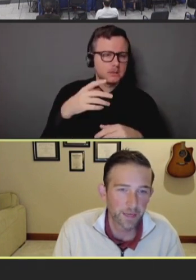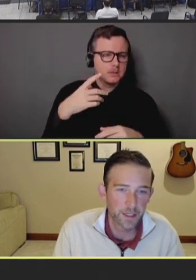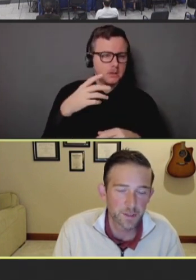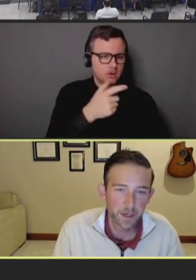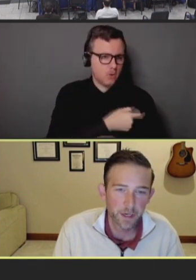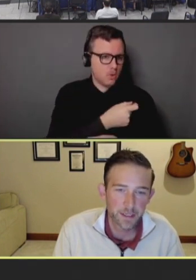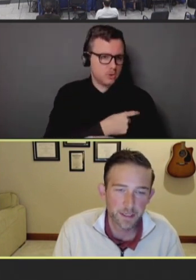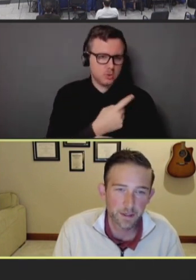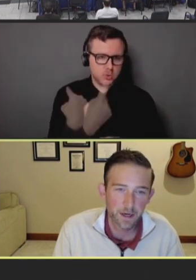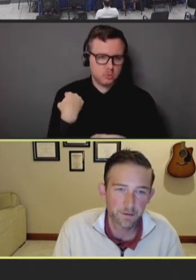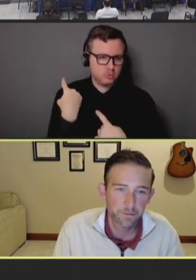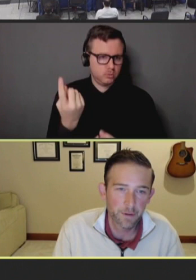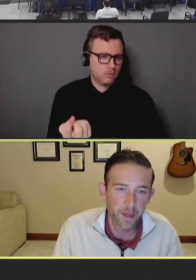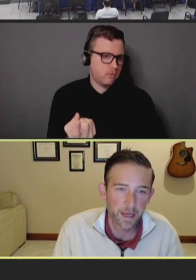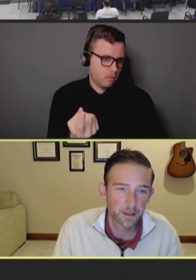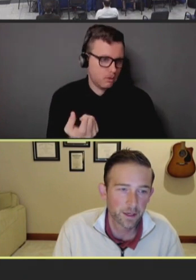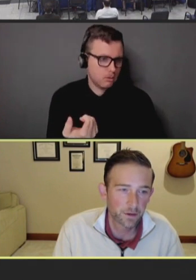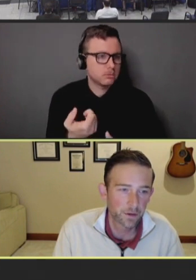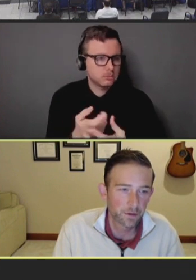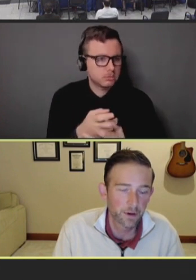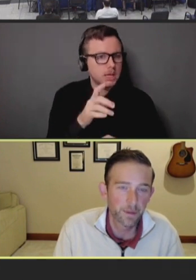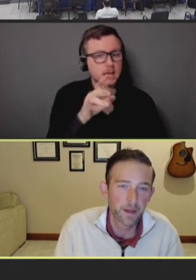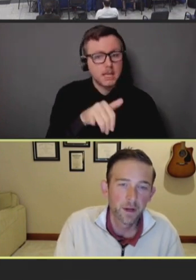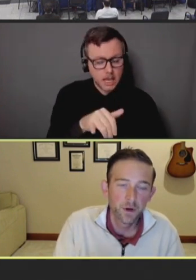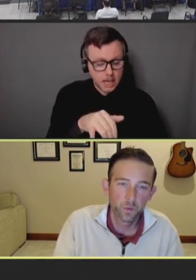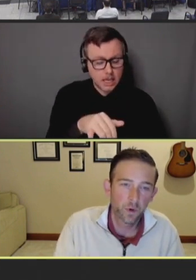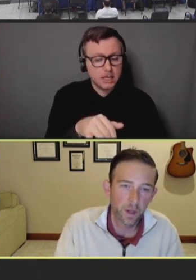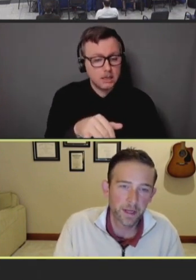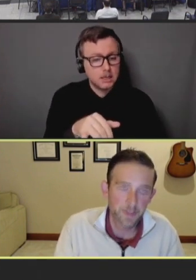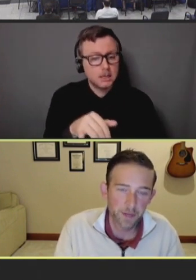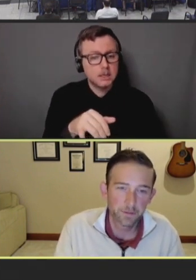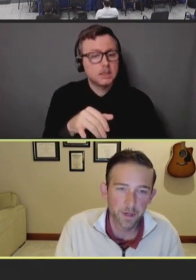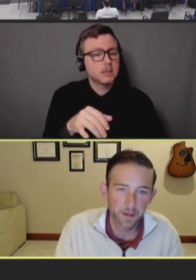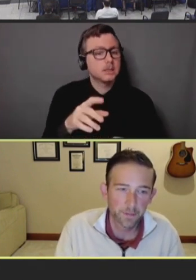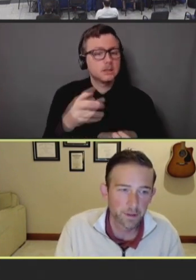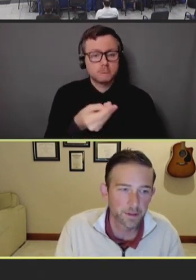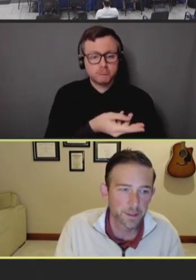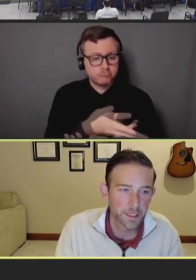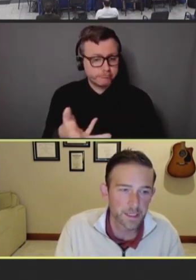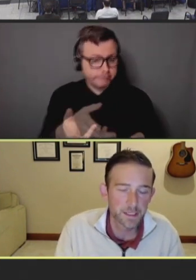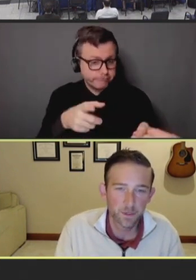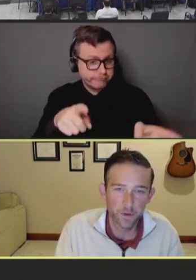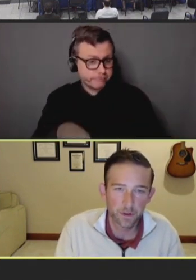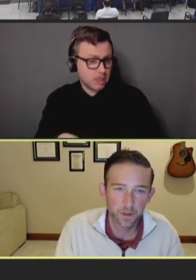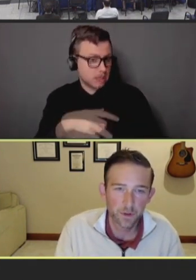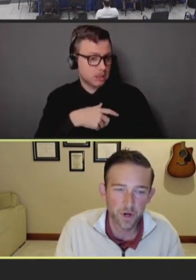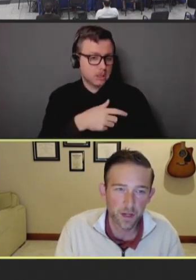And the experience from that clinical -- from the rollout has been consistent with our clinical